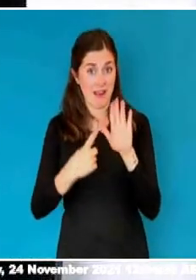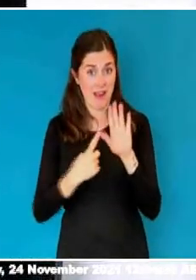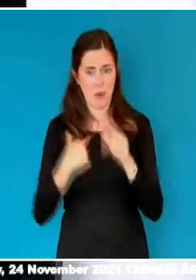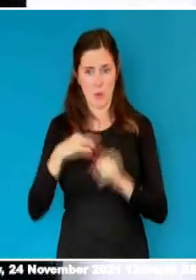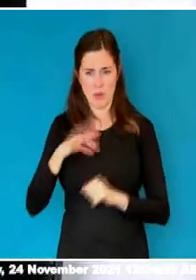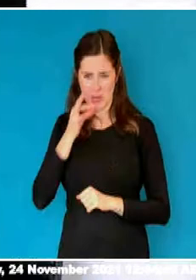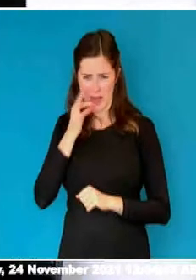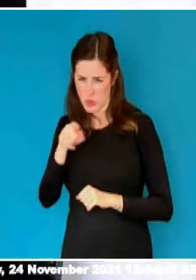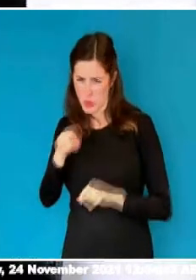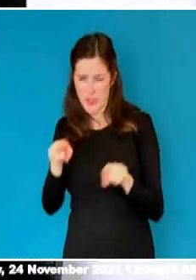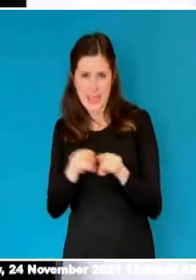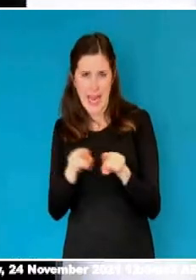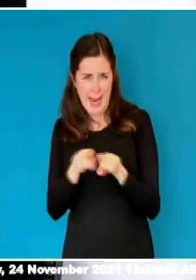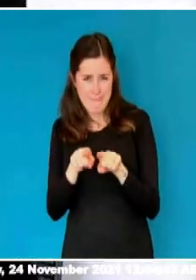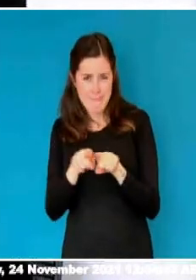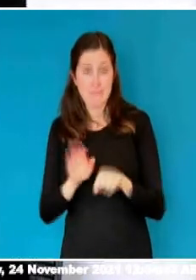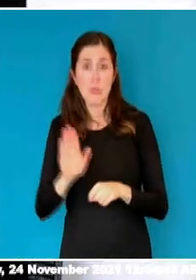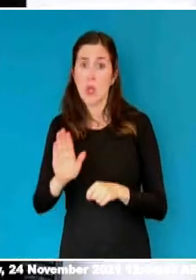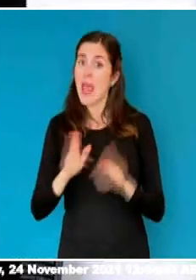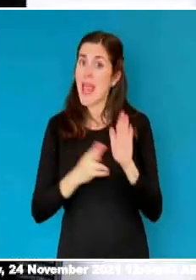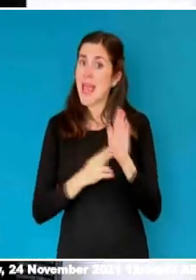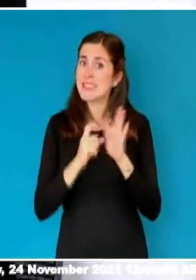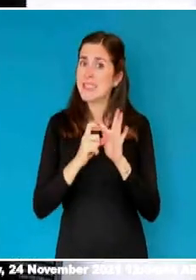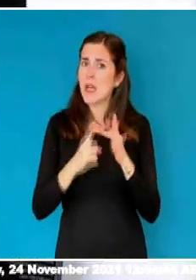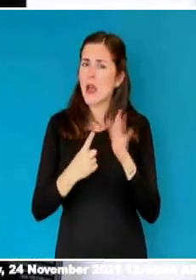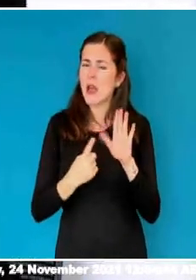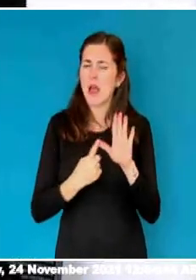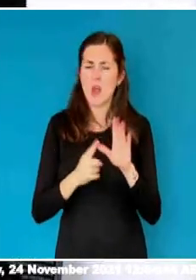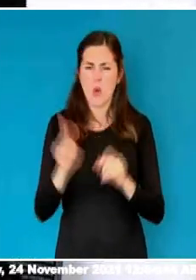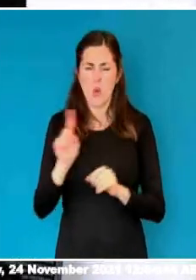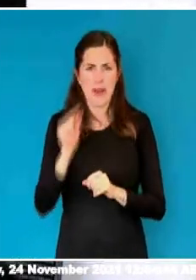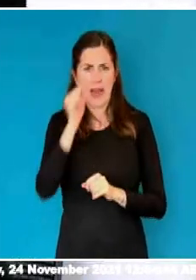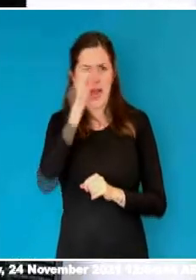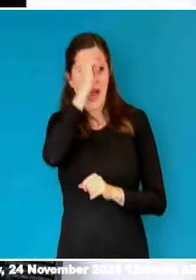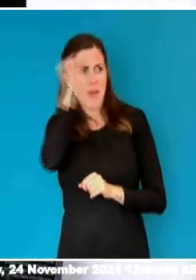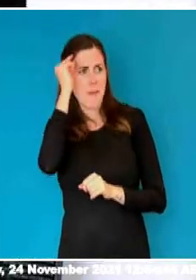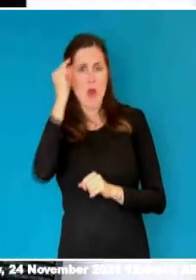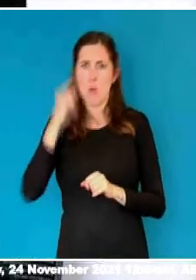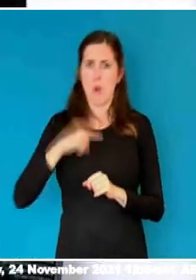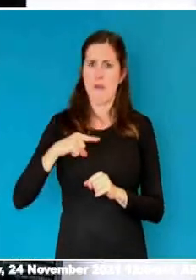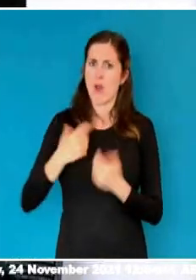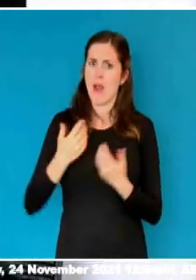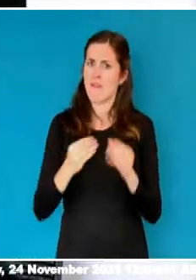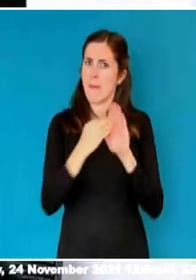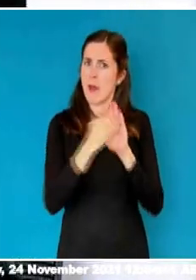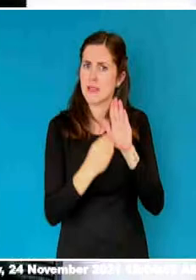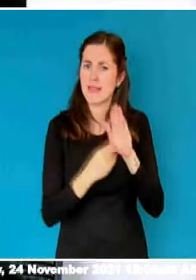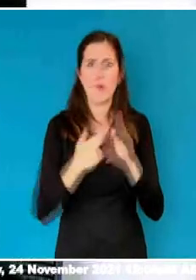What is it that the NDIA is seeking to achieve through its policy on adjustments?